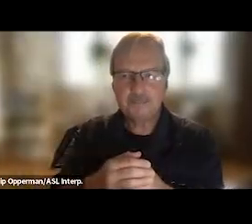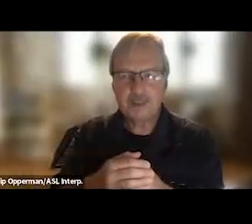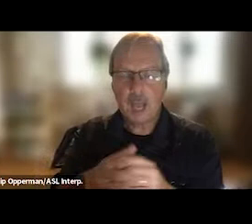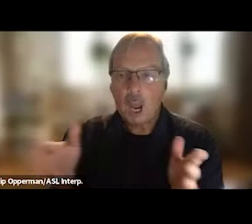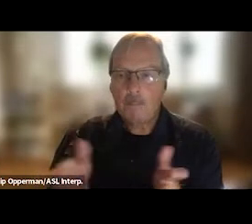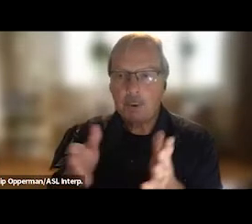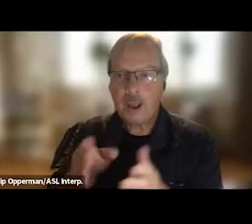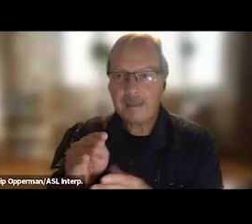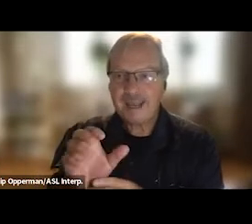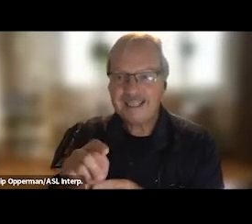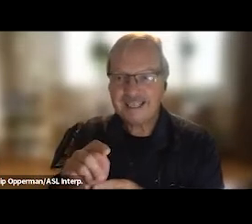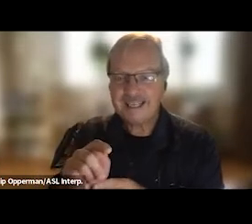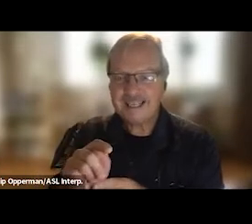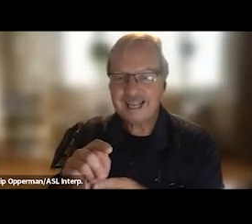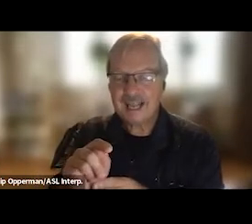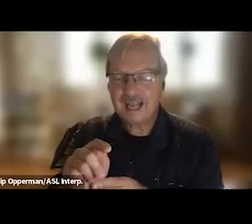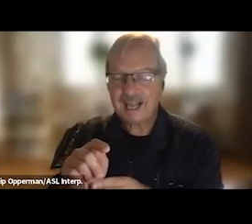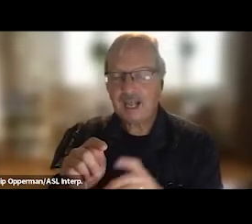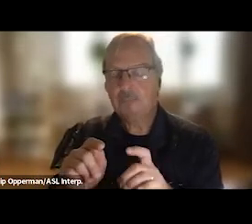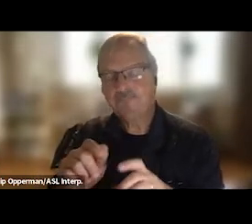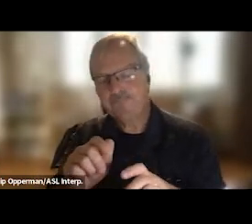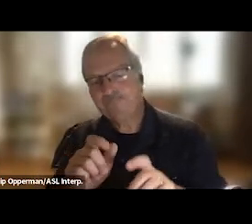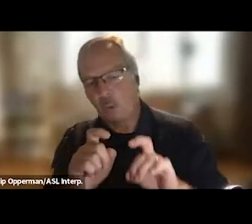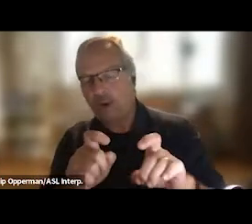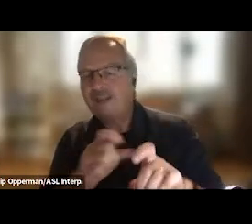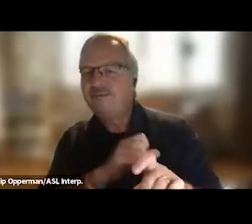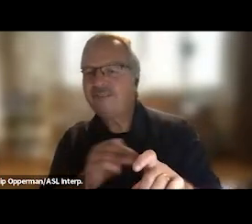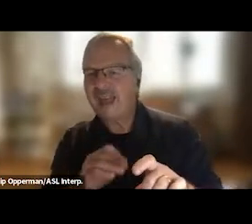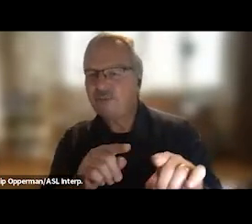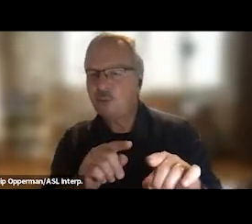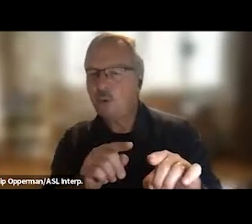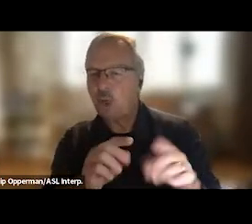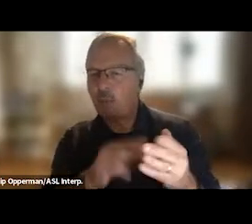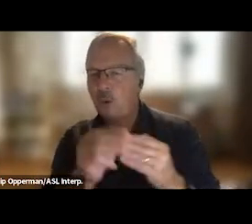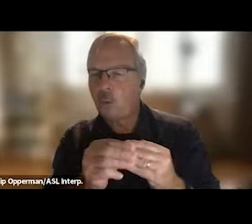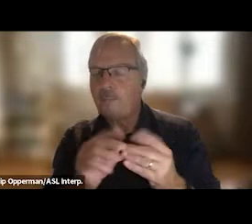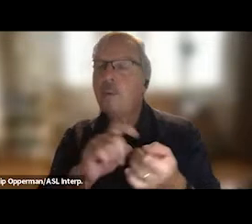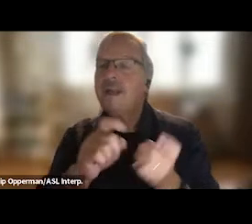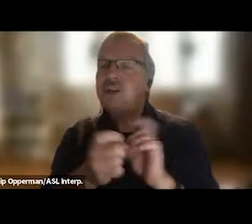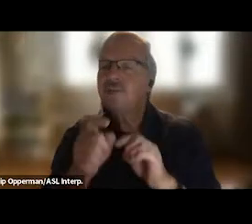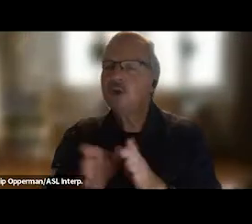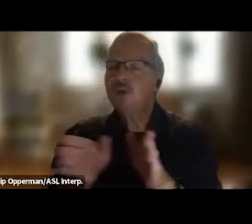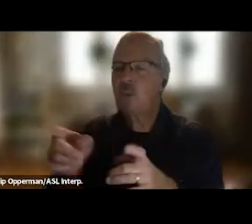assigned custody staff to our MAT program. We made changes to our general management system, which is oMS